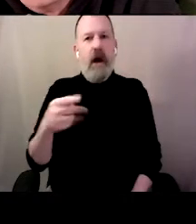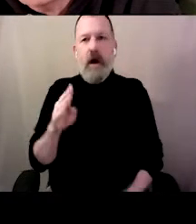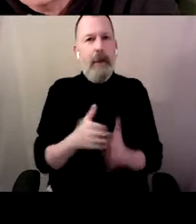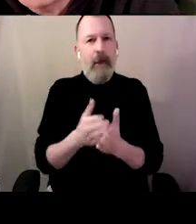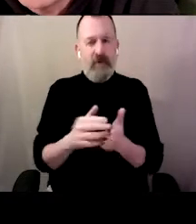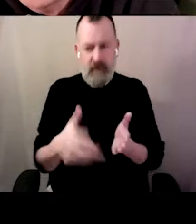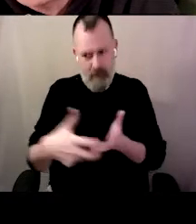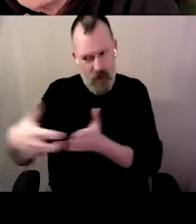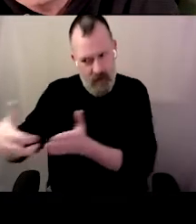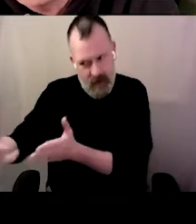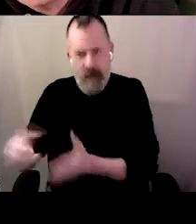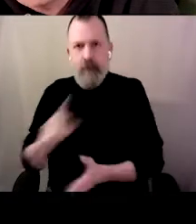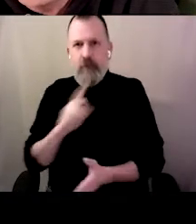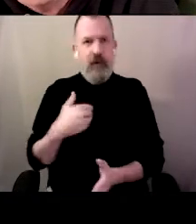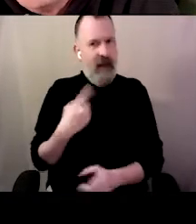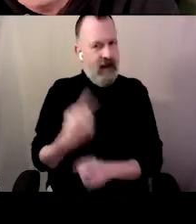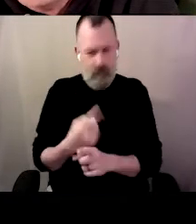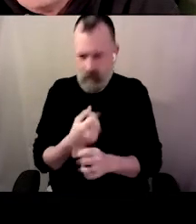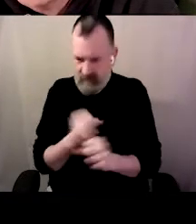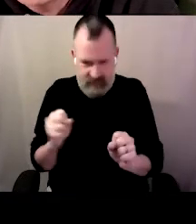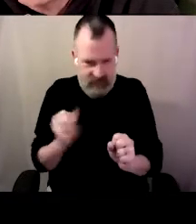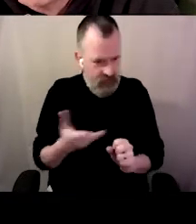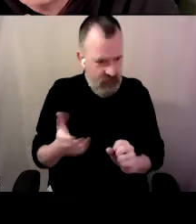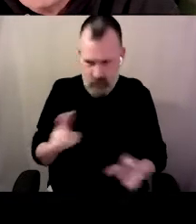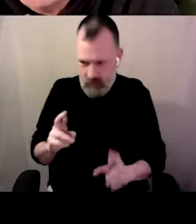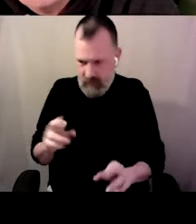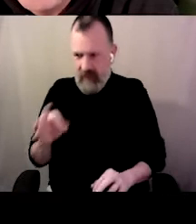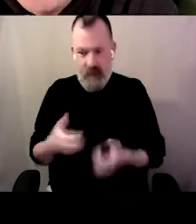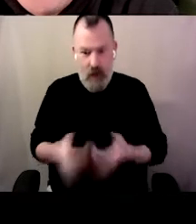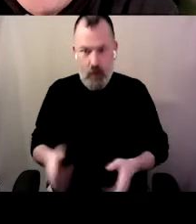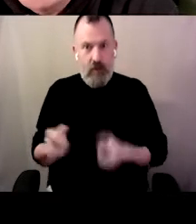CalebBarlow: You know safety features they need to get in, in case they lose control again and